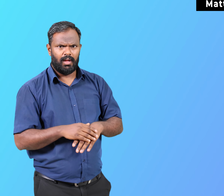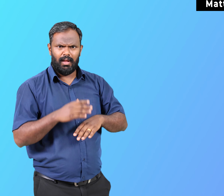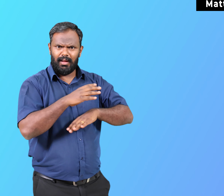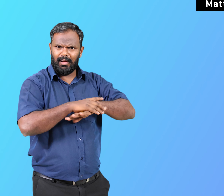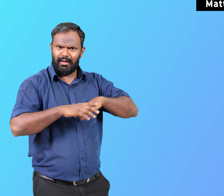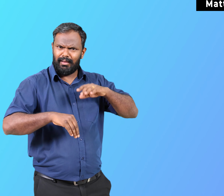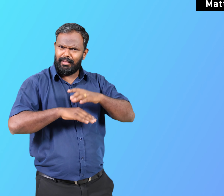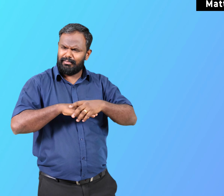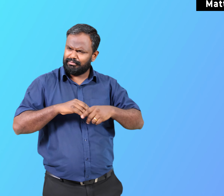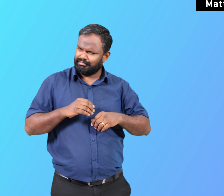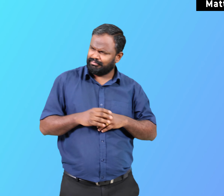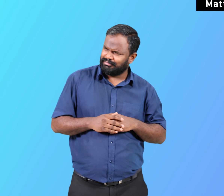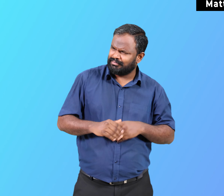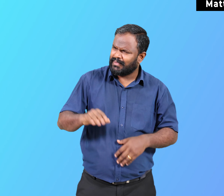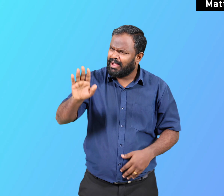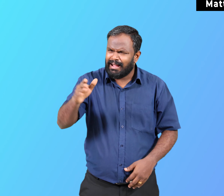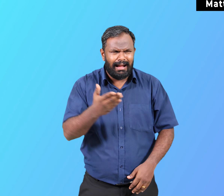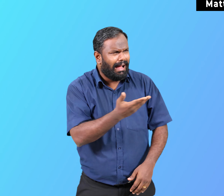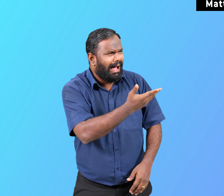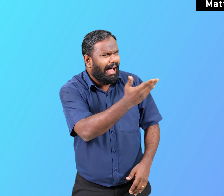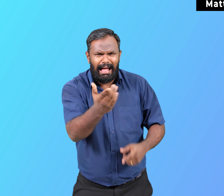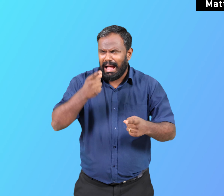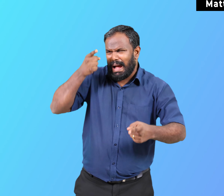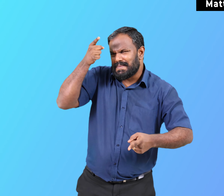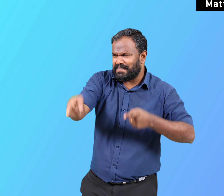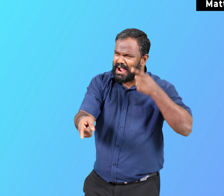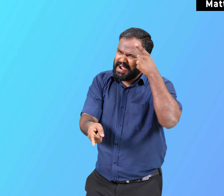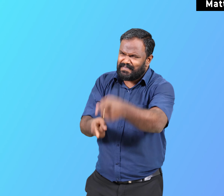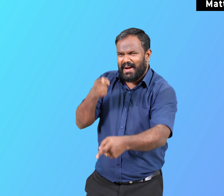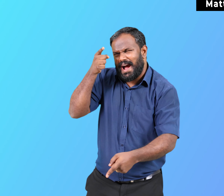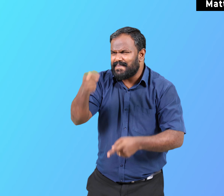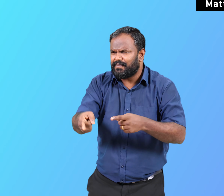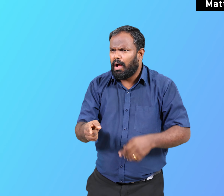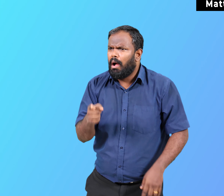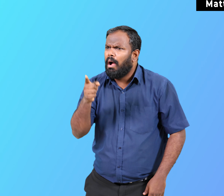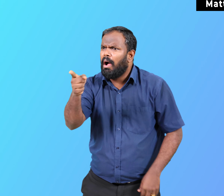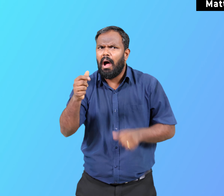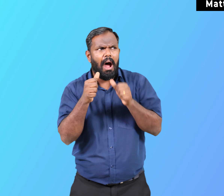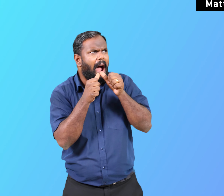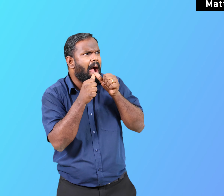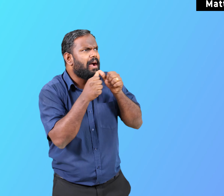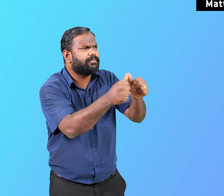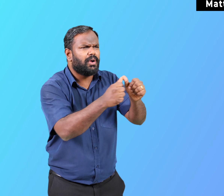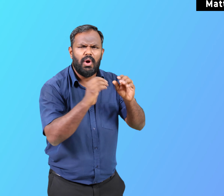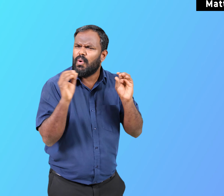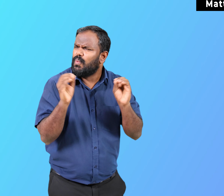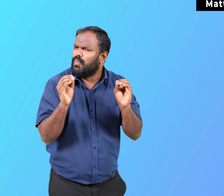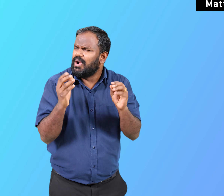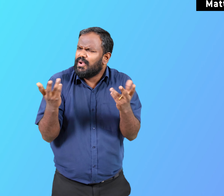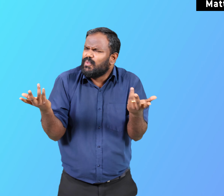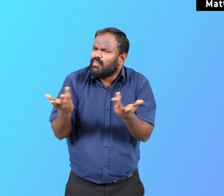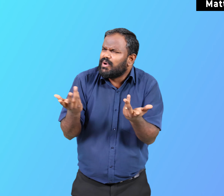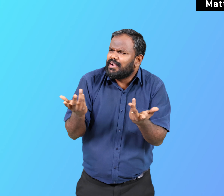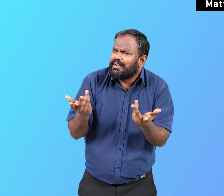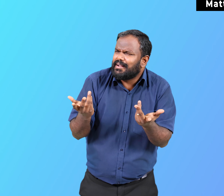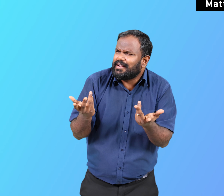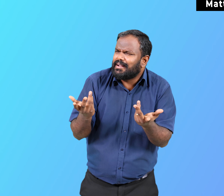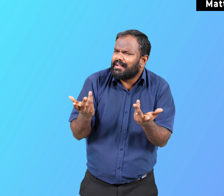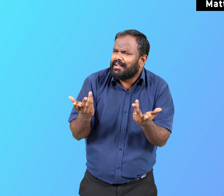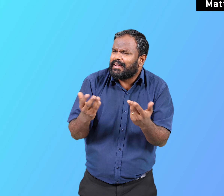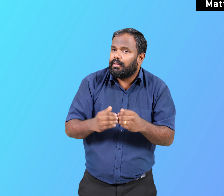So Pilate said to him, “Don’t you hear all these charges they are making against you? Why don’t you answer?”